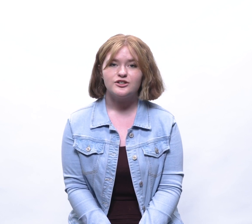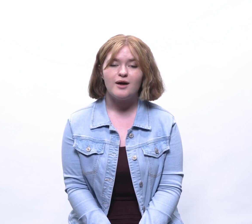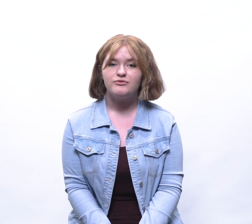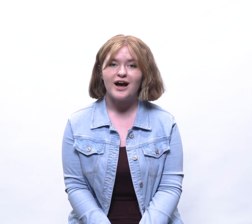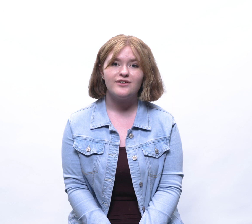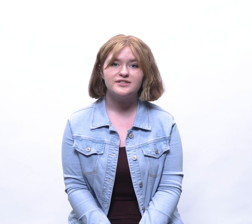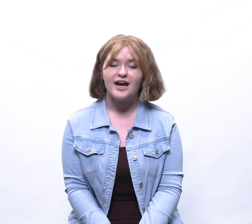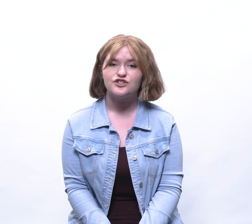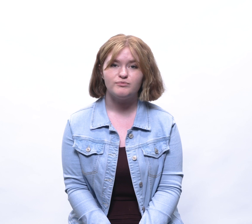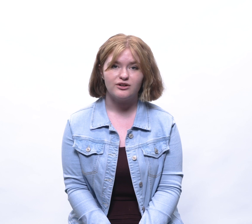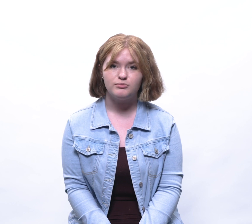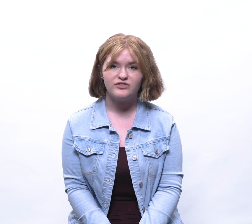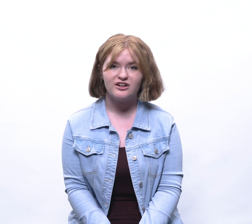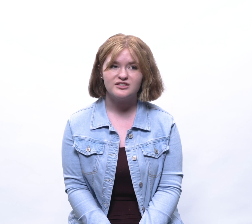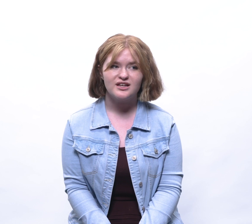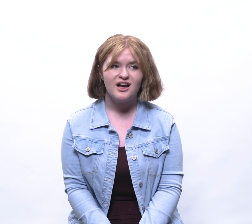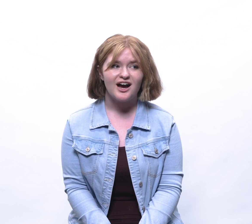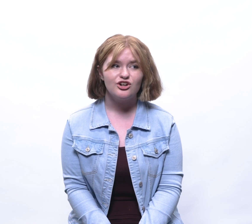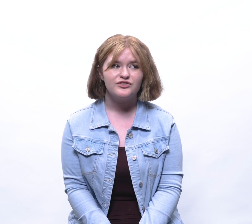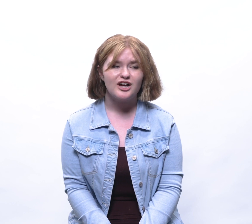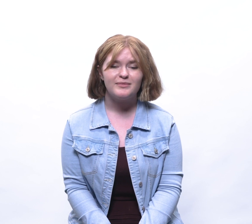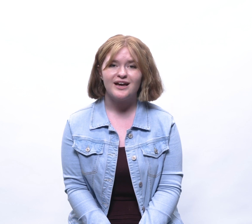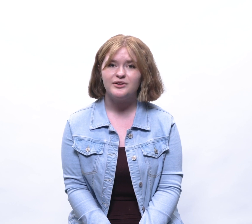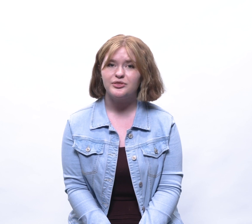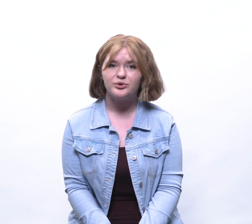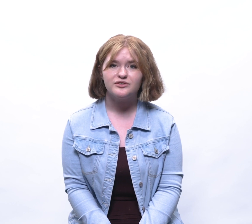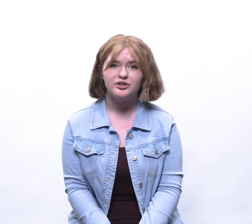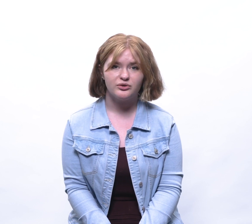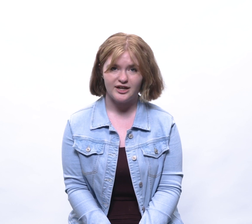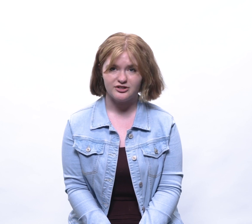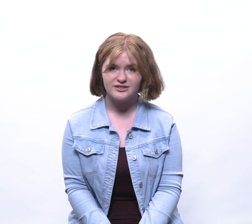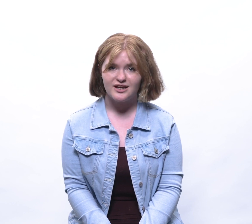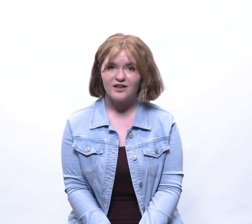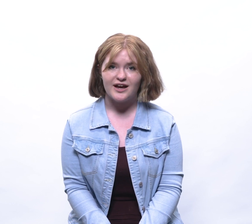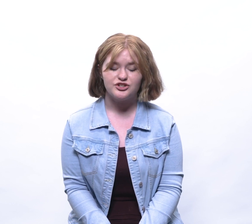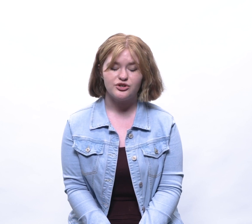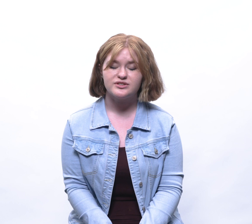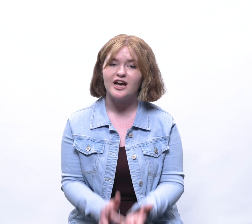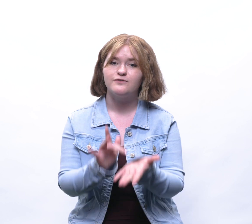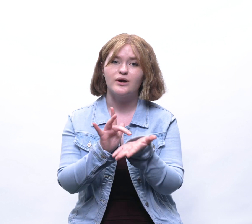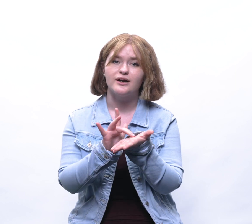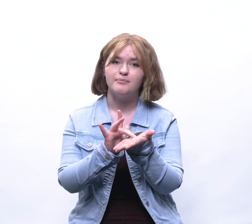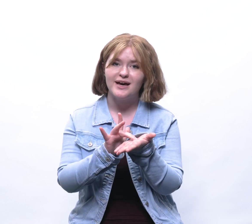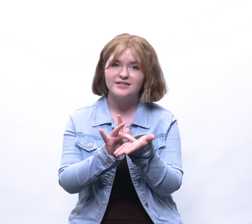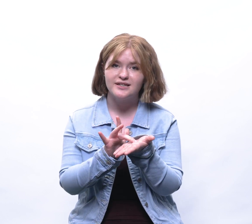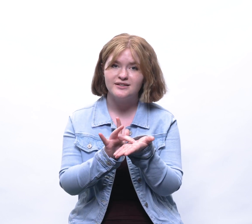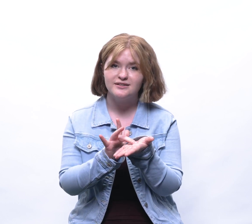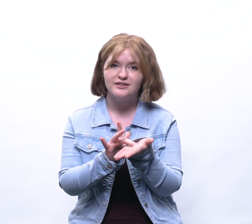top five signs for medical providers. I know off the top my head three different creators that can show you the sign for medicine,